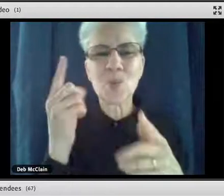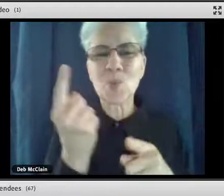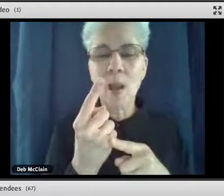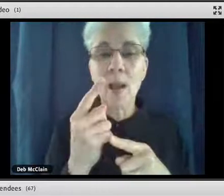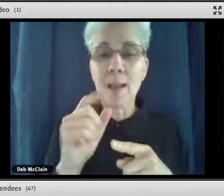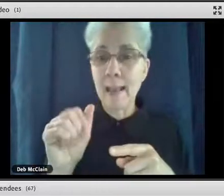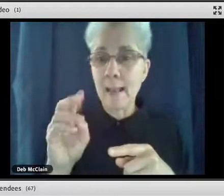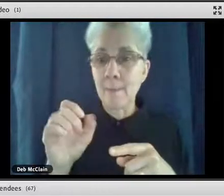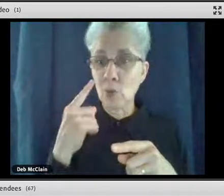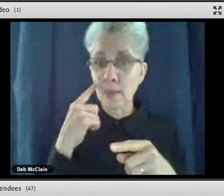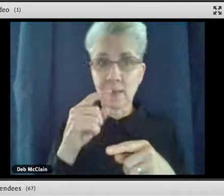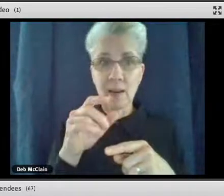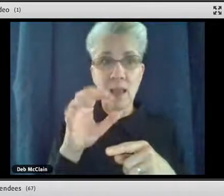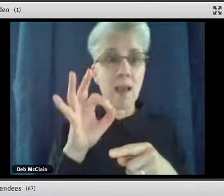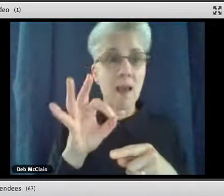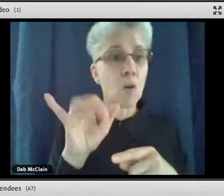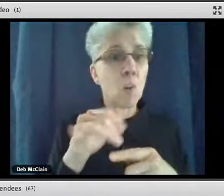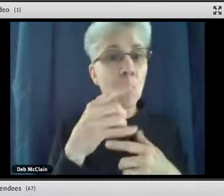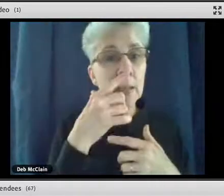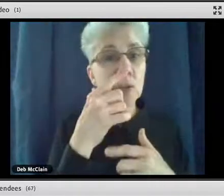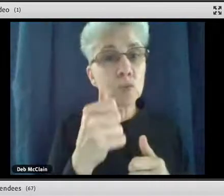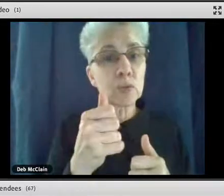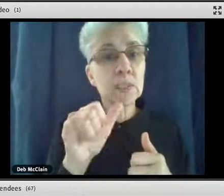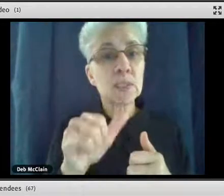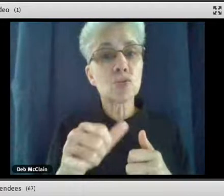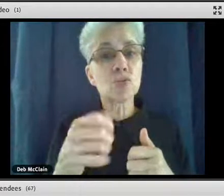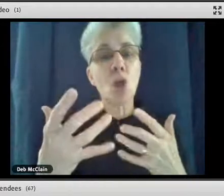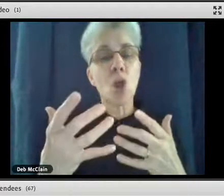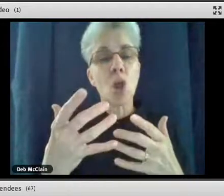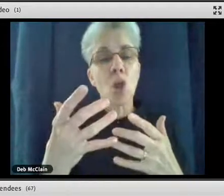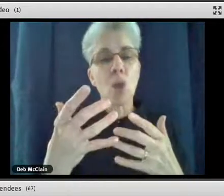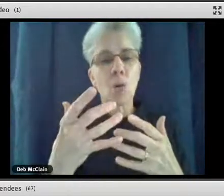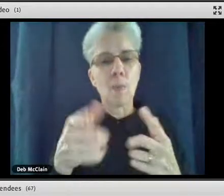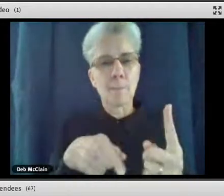Yeah, so... Right, oh, Amy, you're thinking maybe "f."